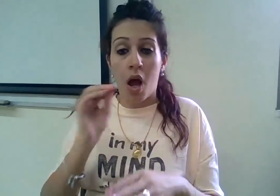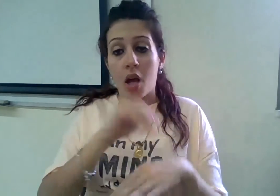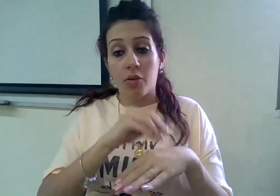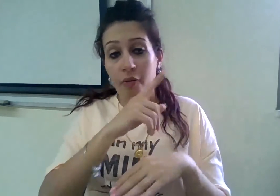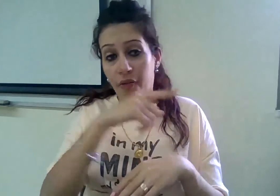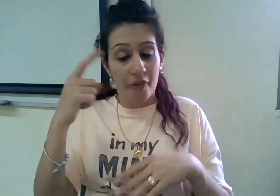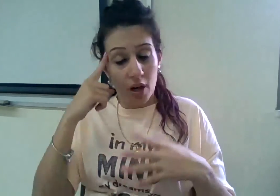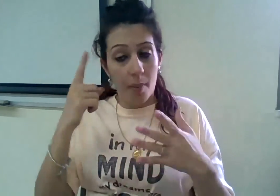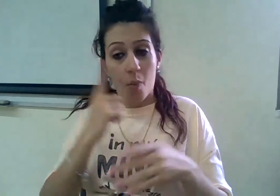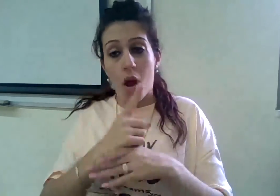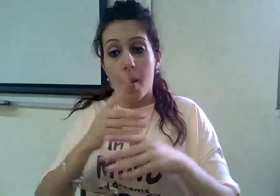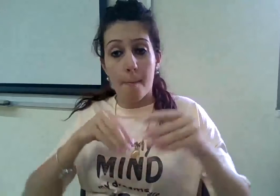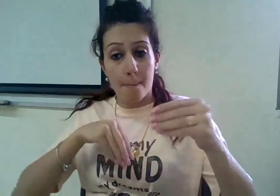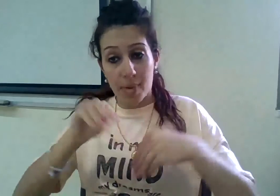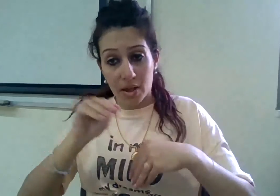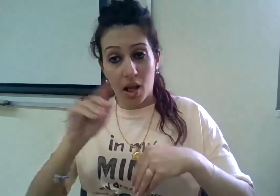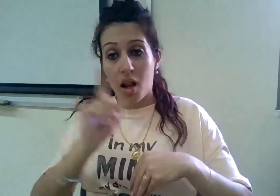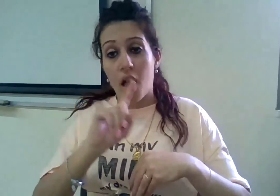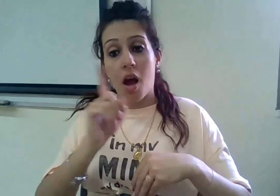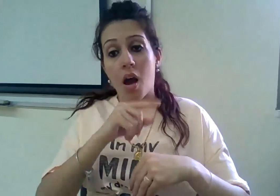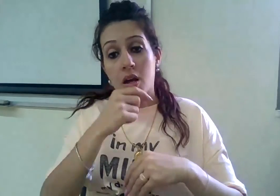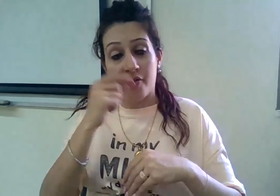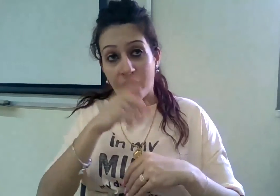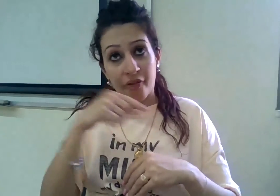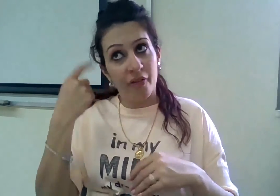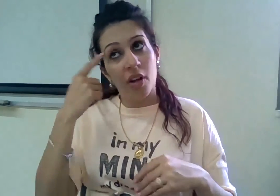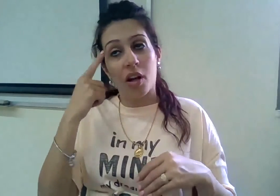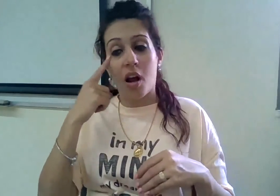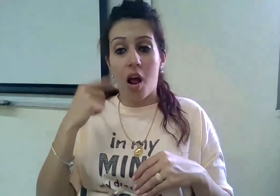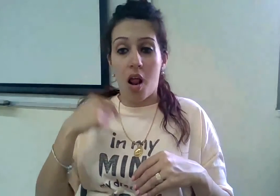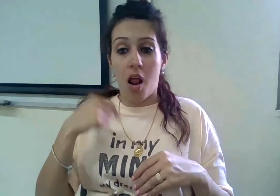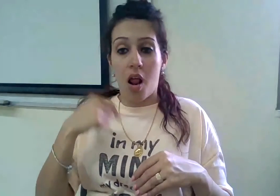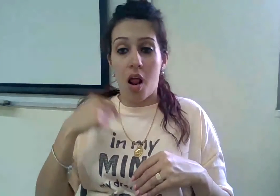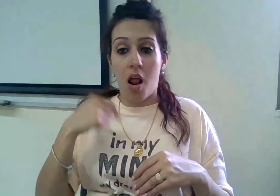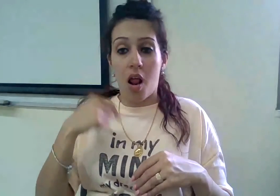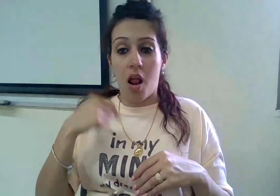such as the corona crisis, to always remind us of the importance